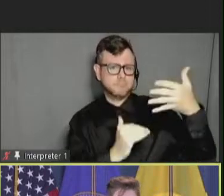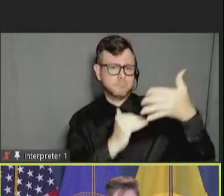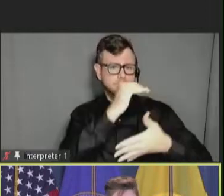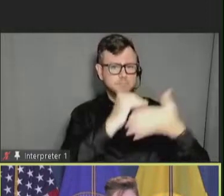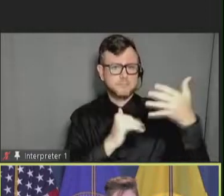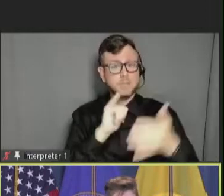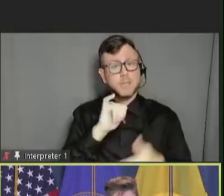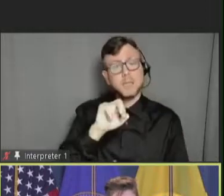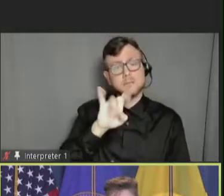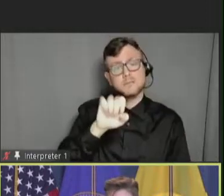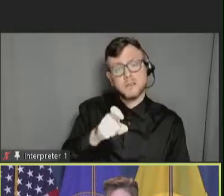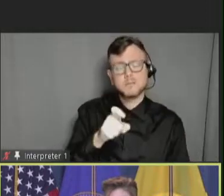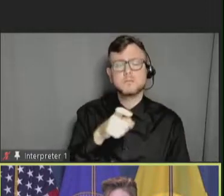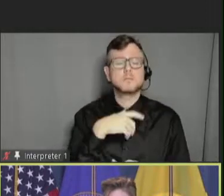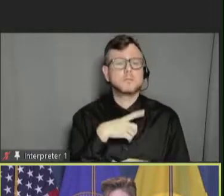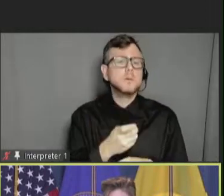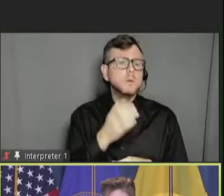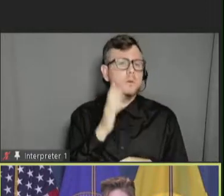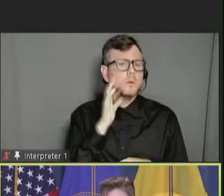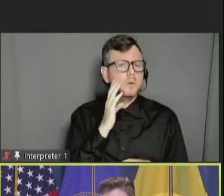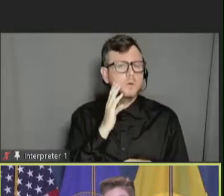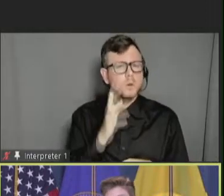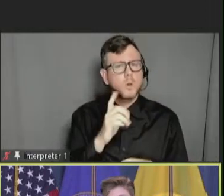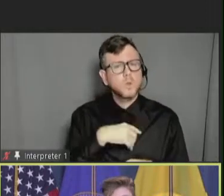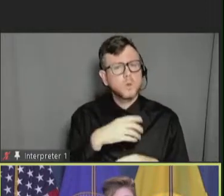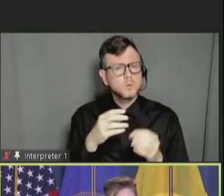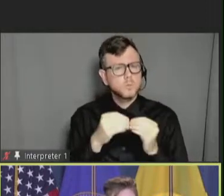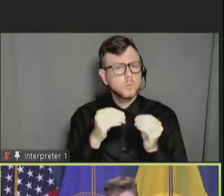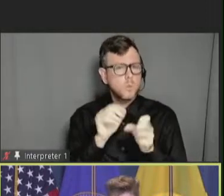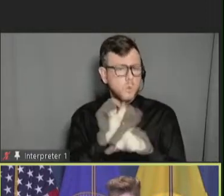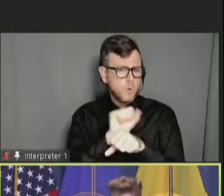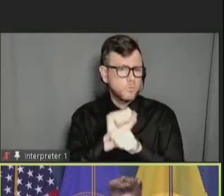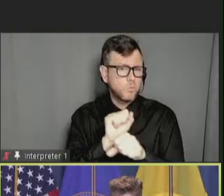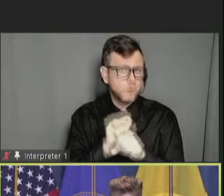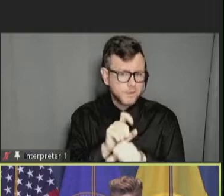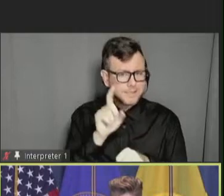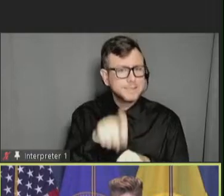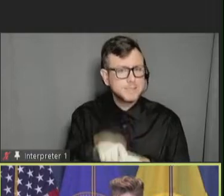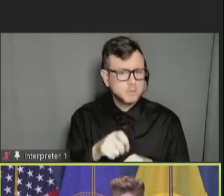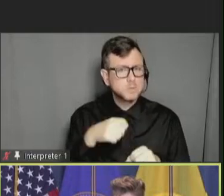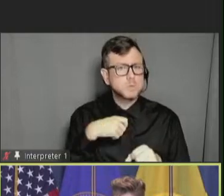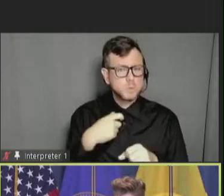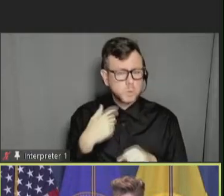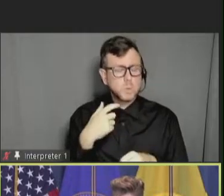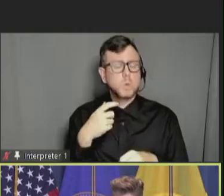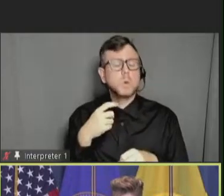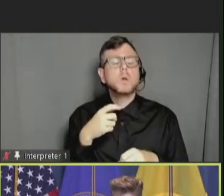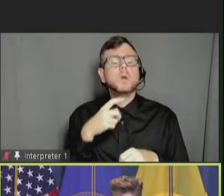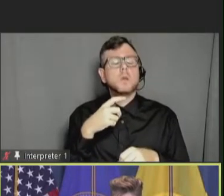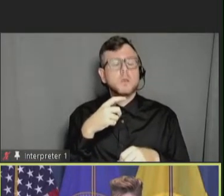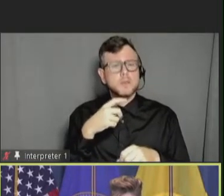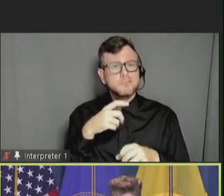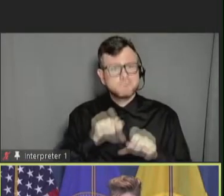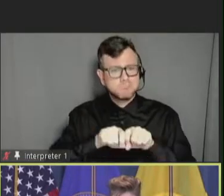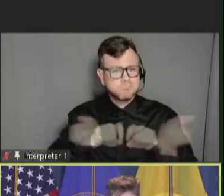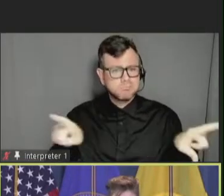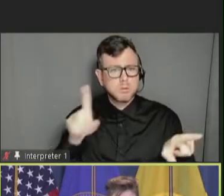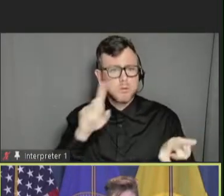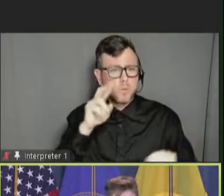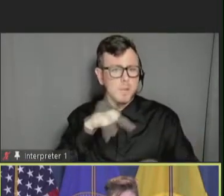to be done in order to effectively execute what is set out in national immunization strategies.